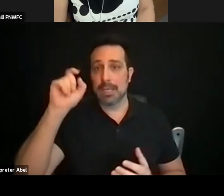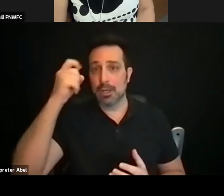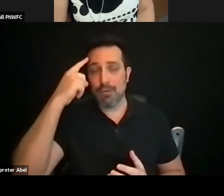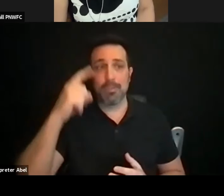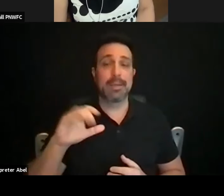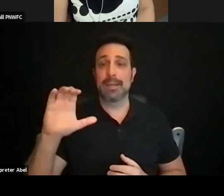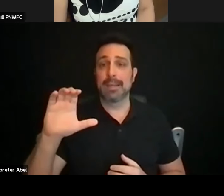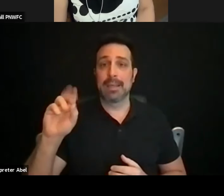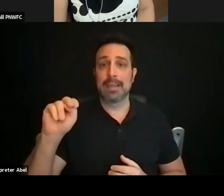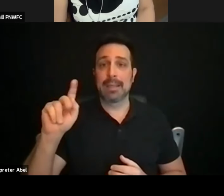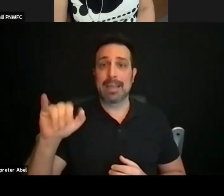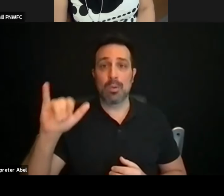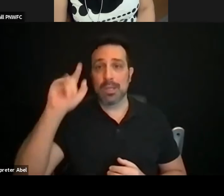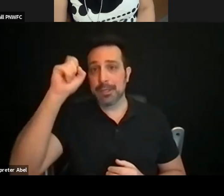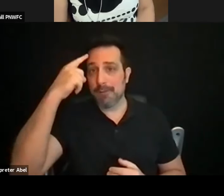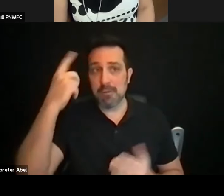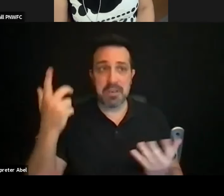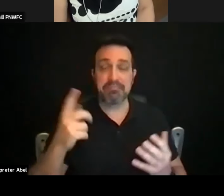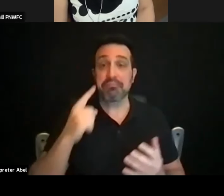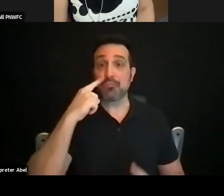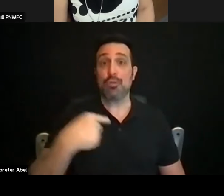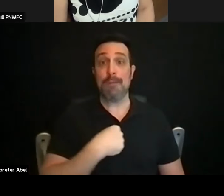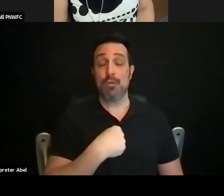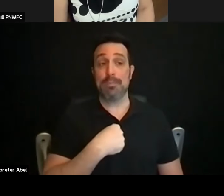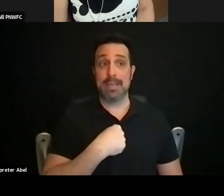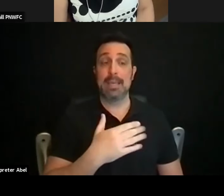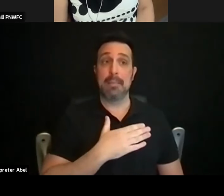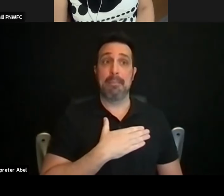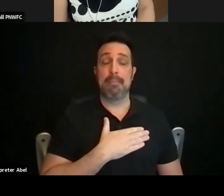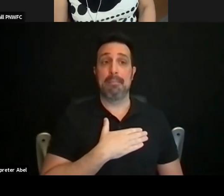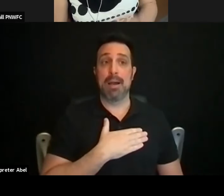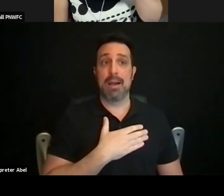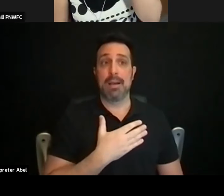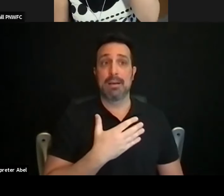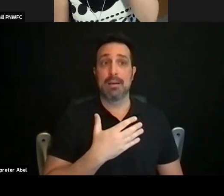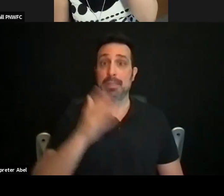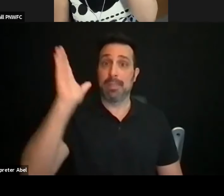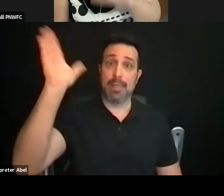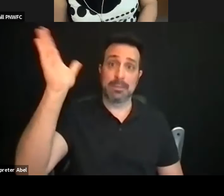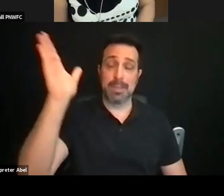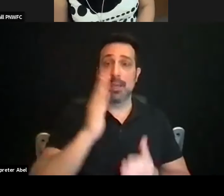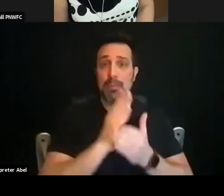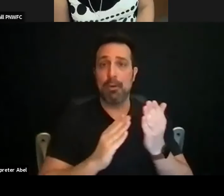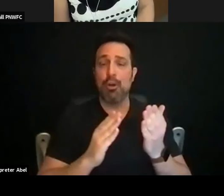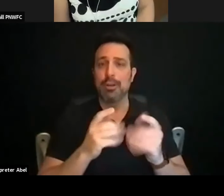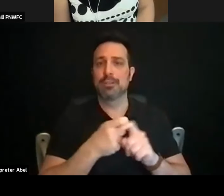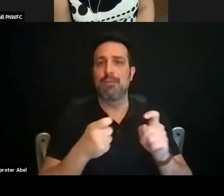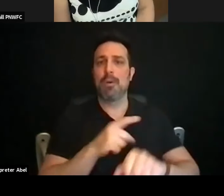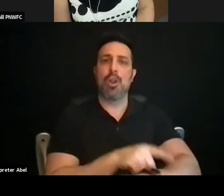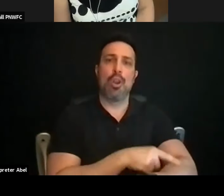leaders whether they're from the BIPOC community or